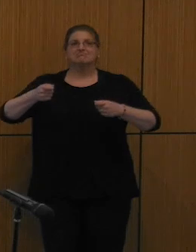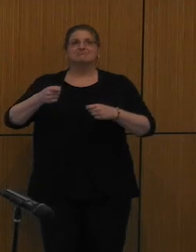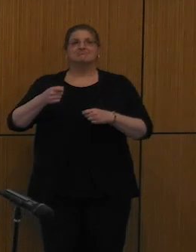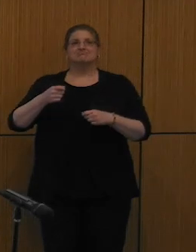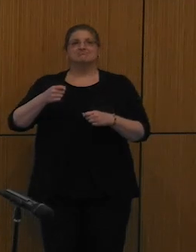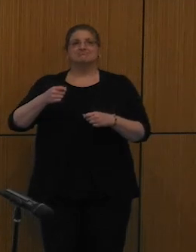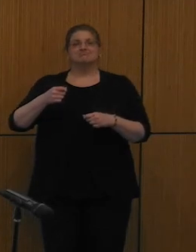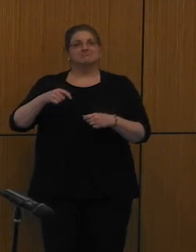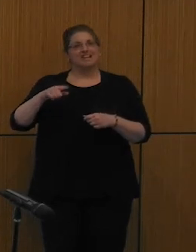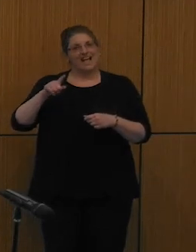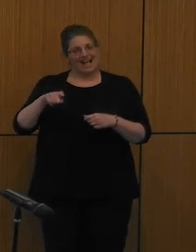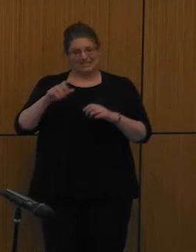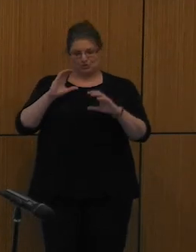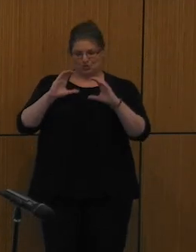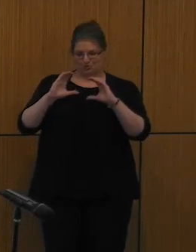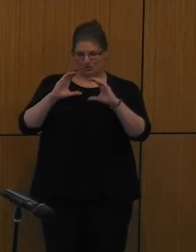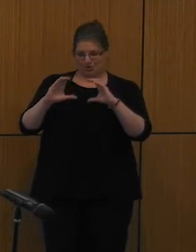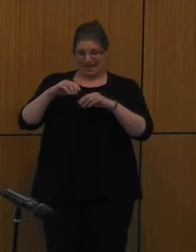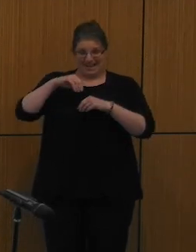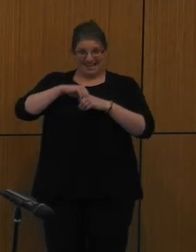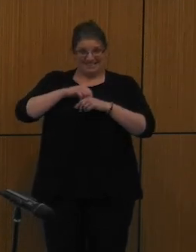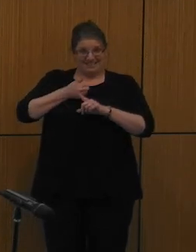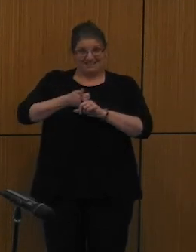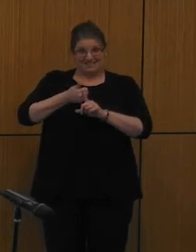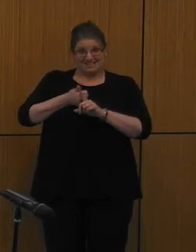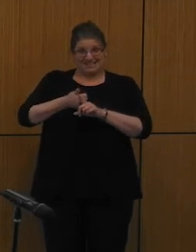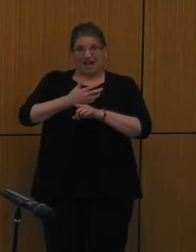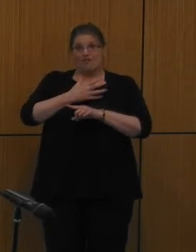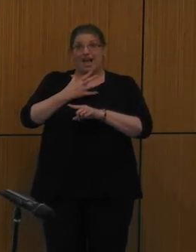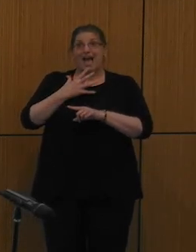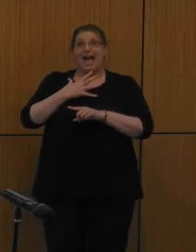able to communicate within itself and with the other parts of the body,